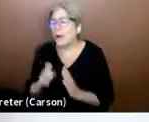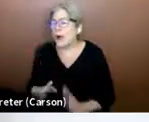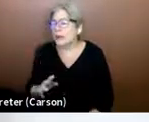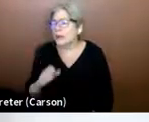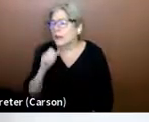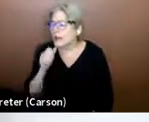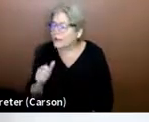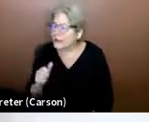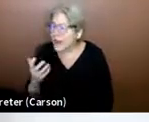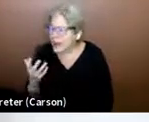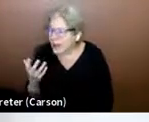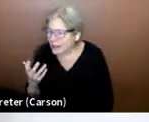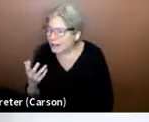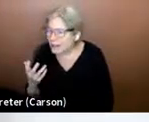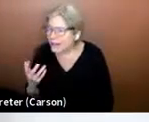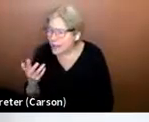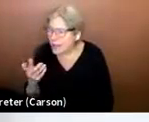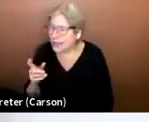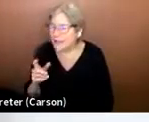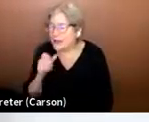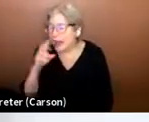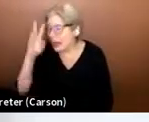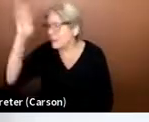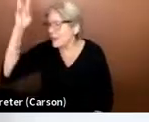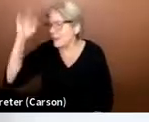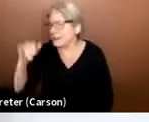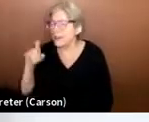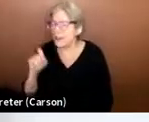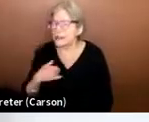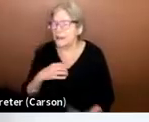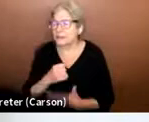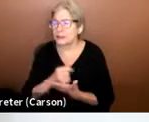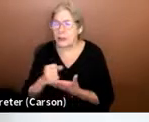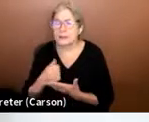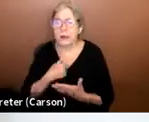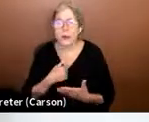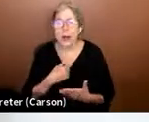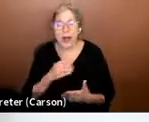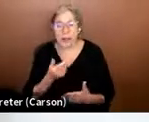They must have scripts. I Google comic books scripts and I find the